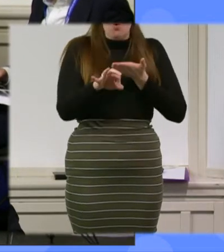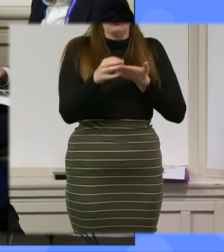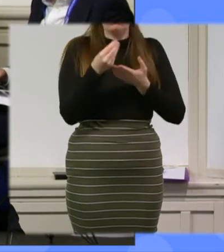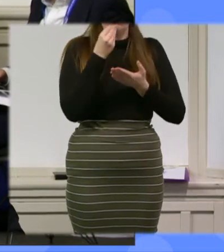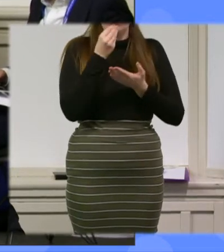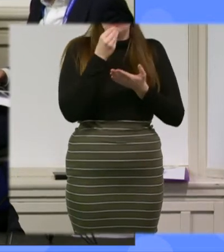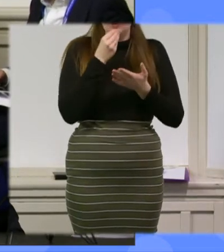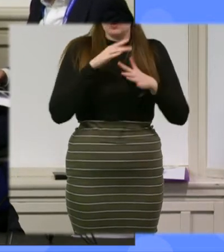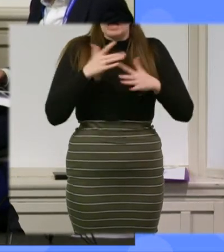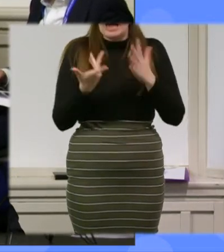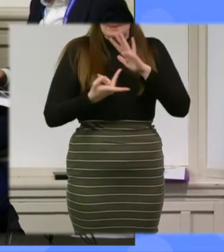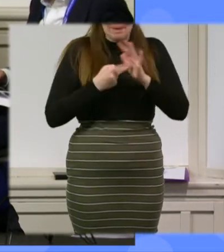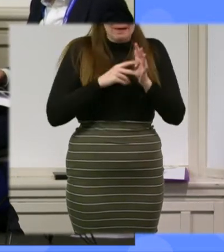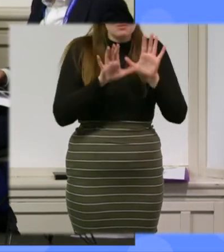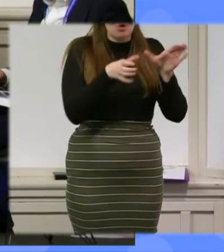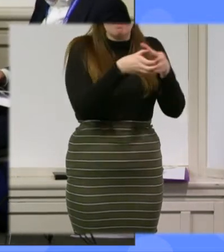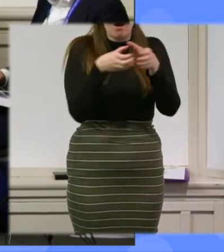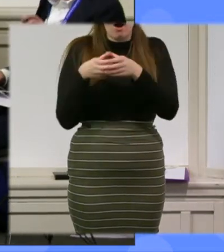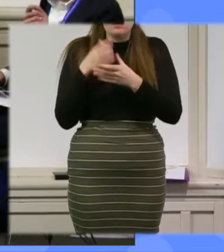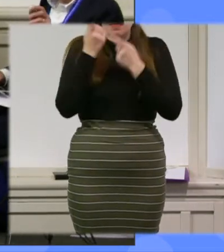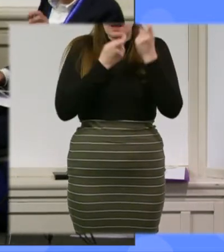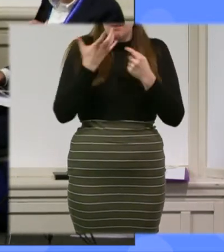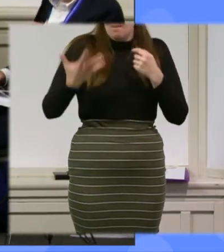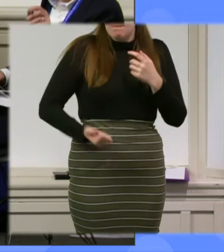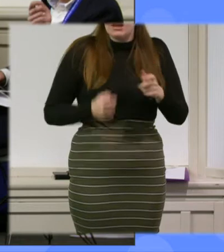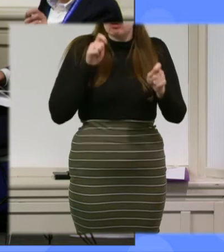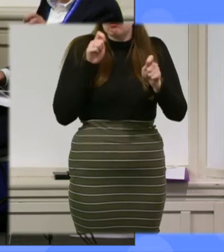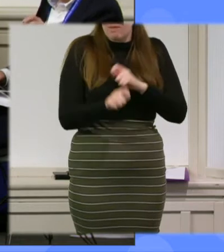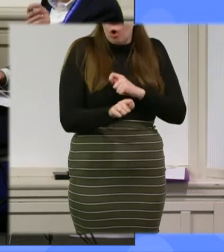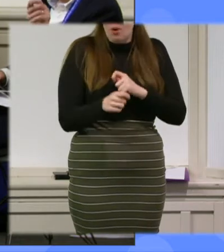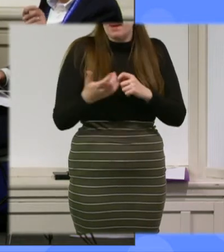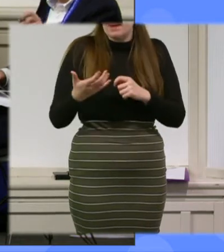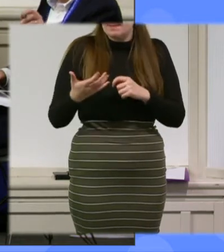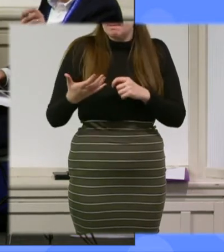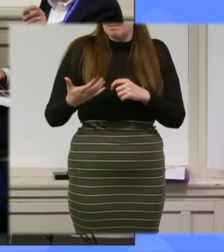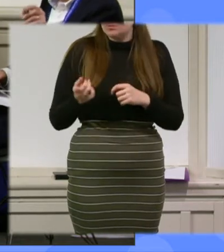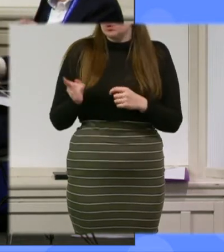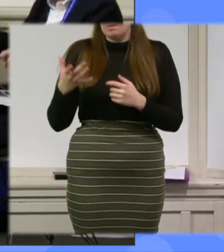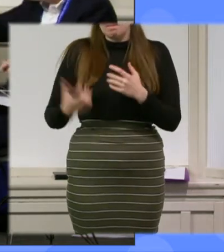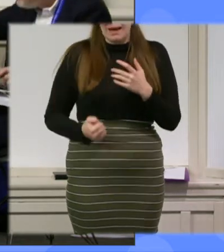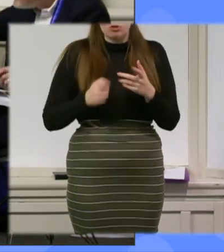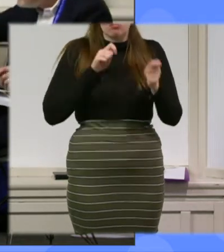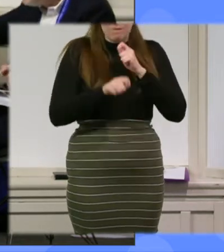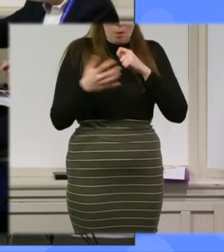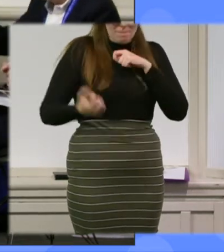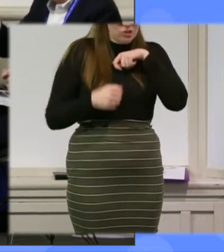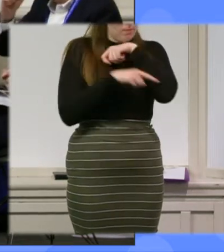any of the parties to look at post my pension reforms called pension reform pension board and what that means and let me ice start